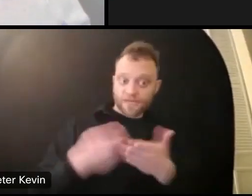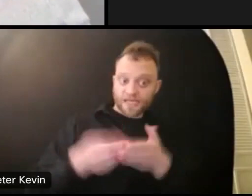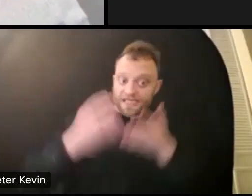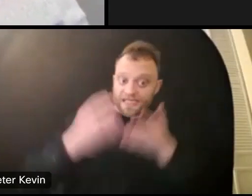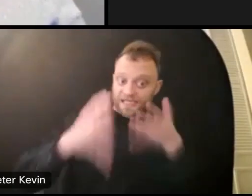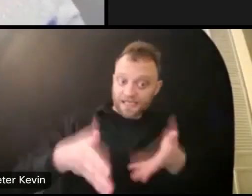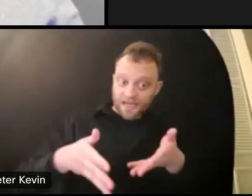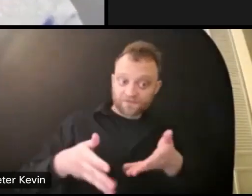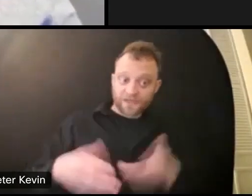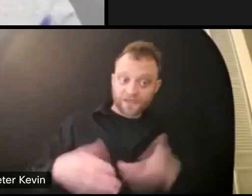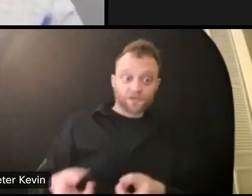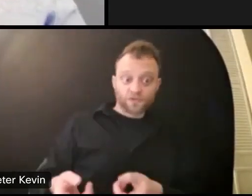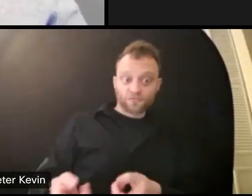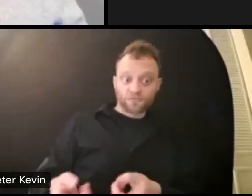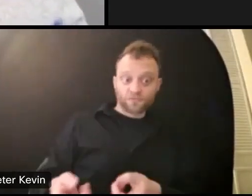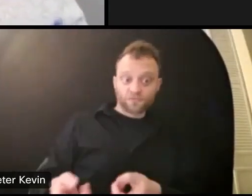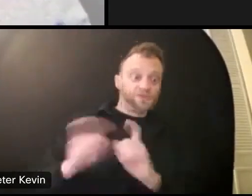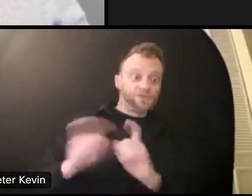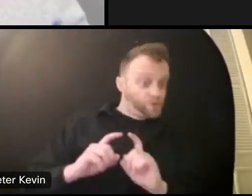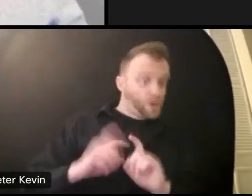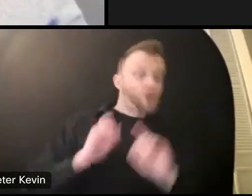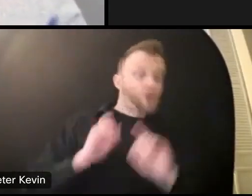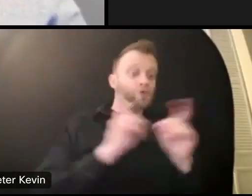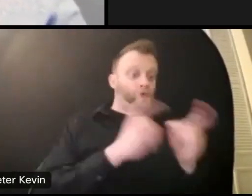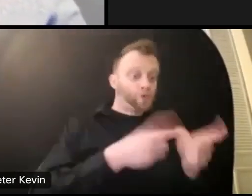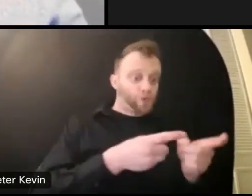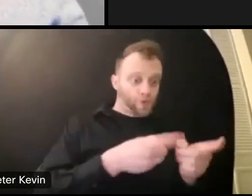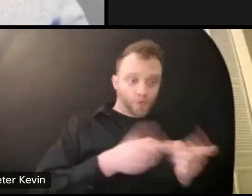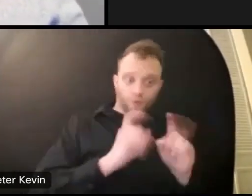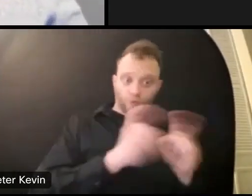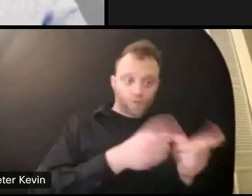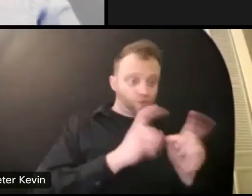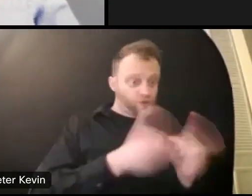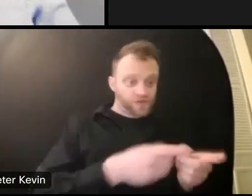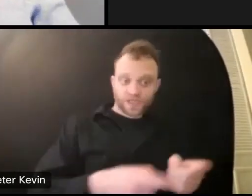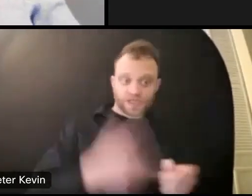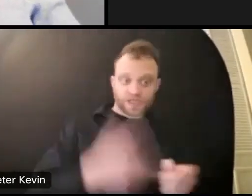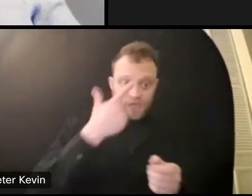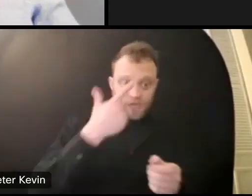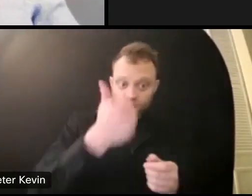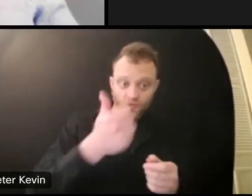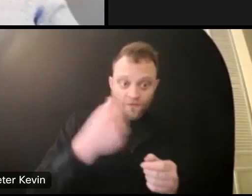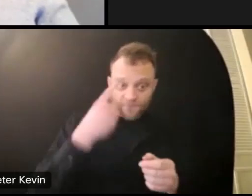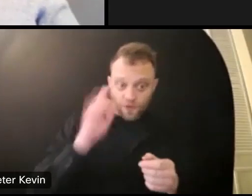a foundation of some sort. the money is returned to you for your expenses. So make sure that when